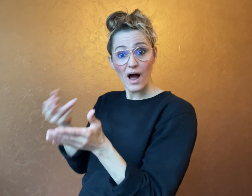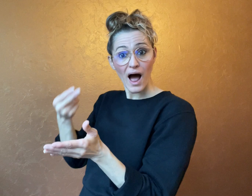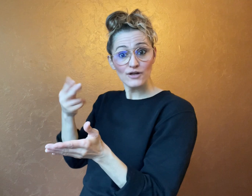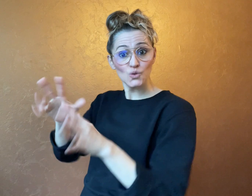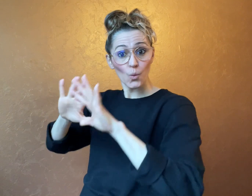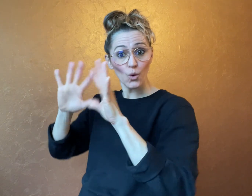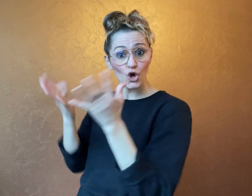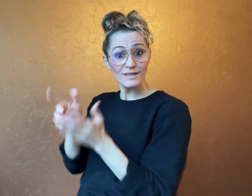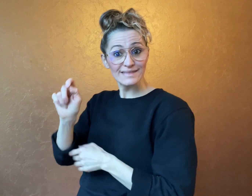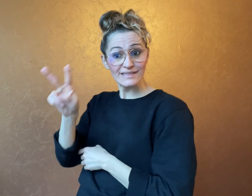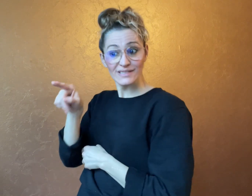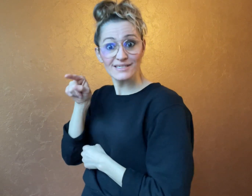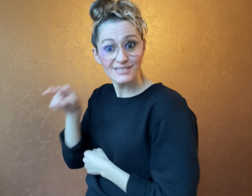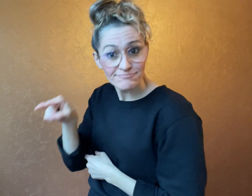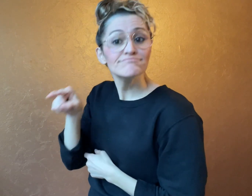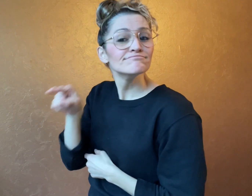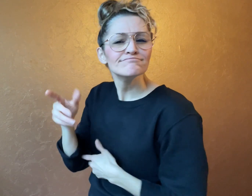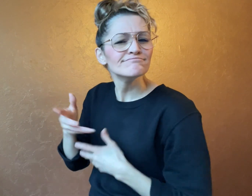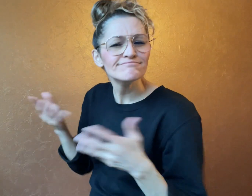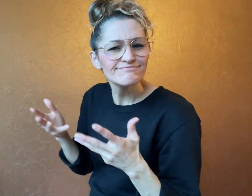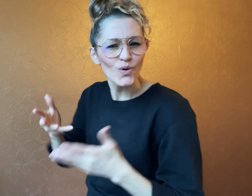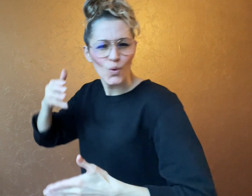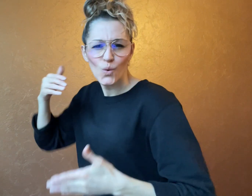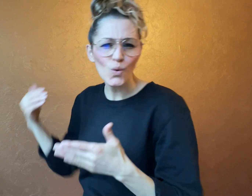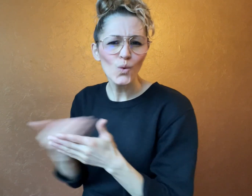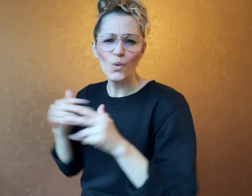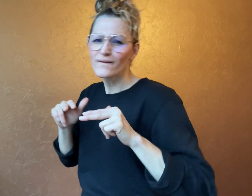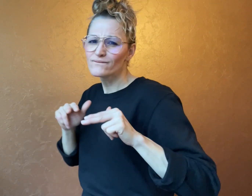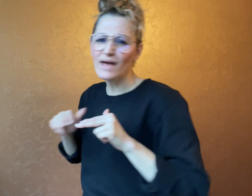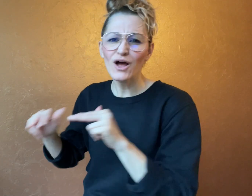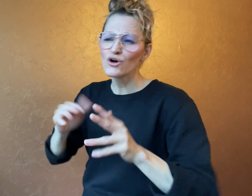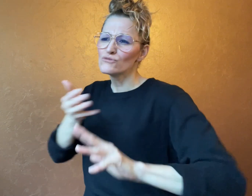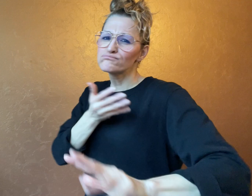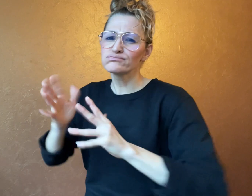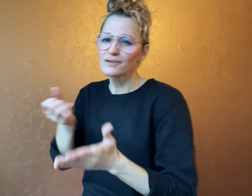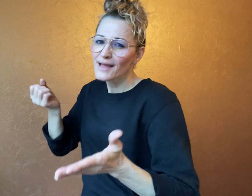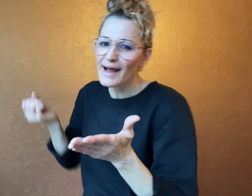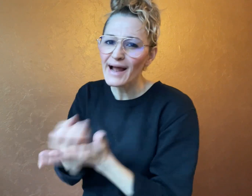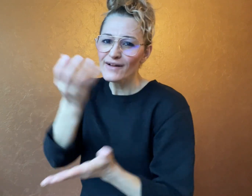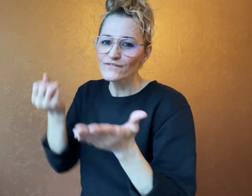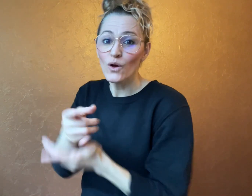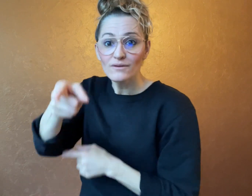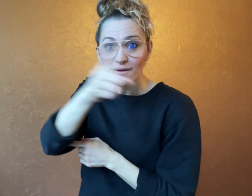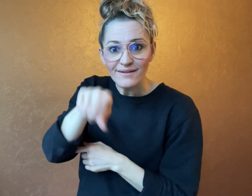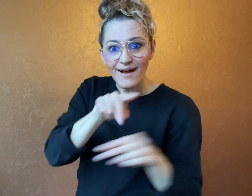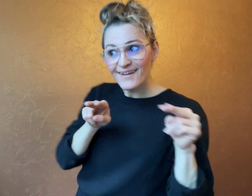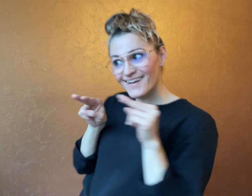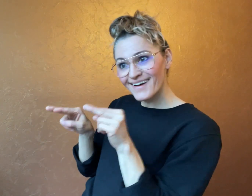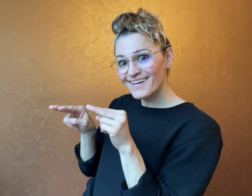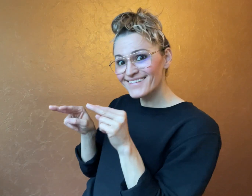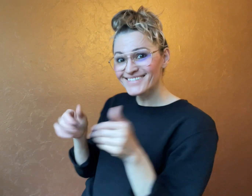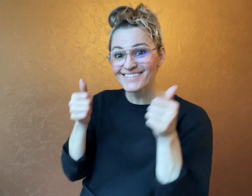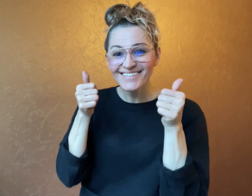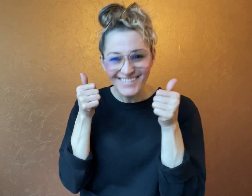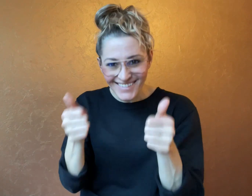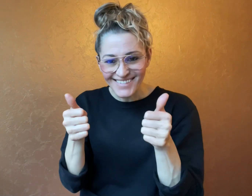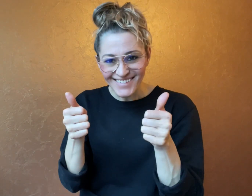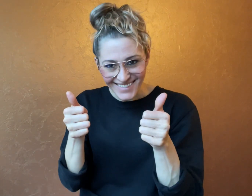H3 World TV to get new video updates!